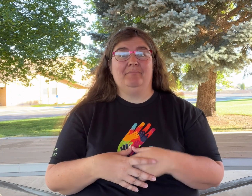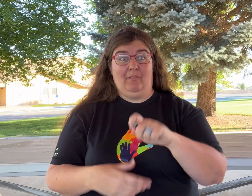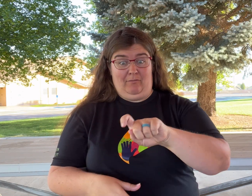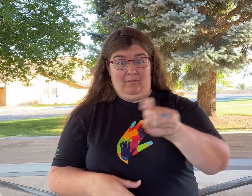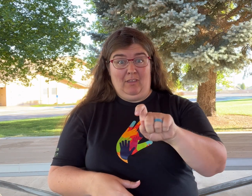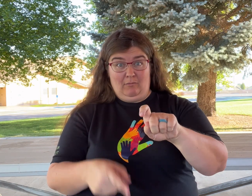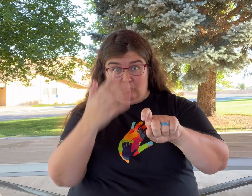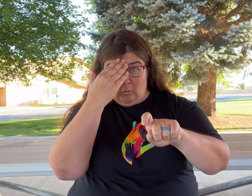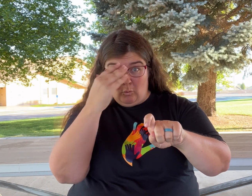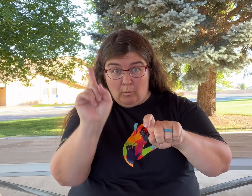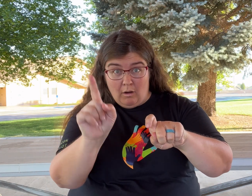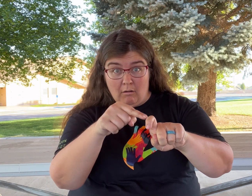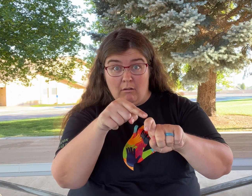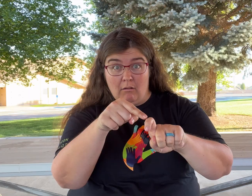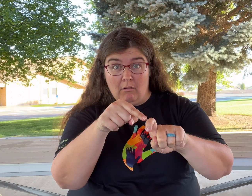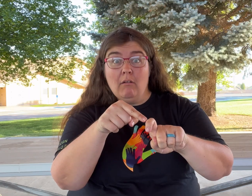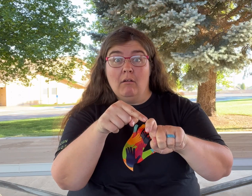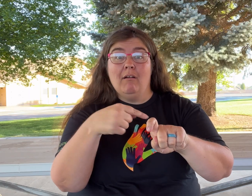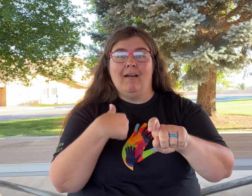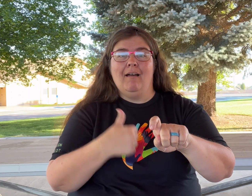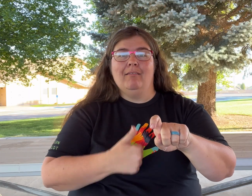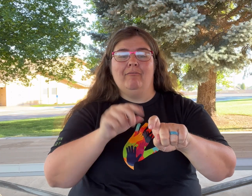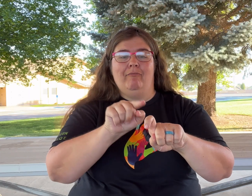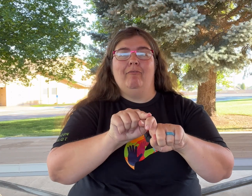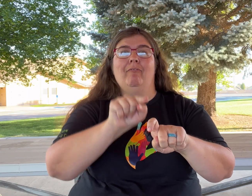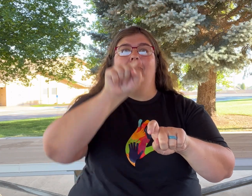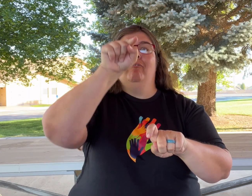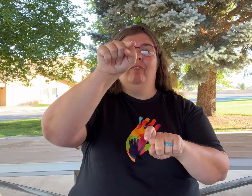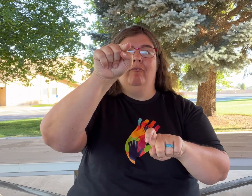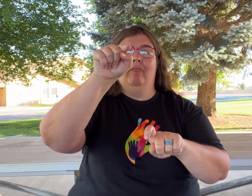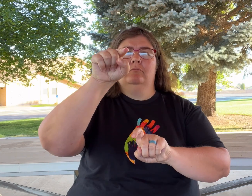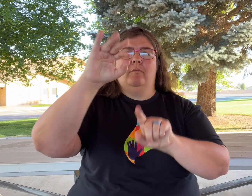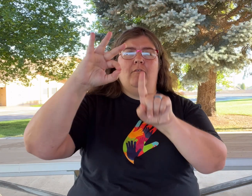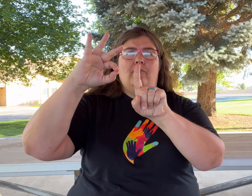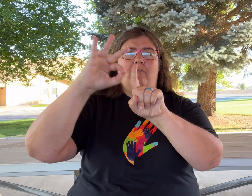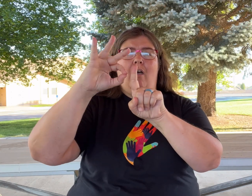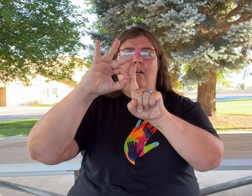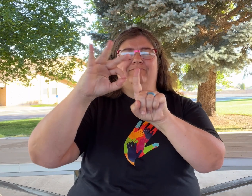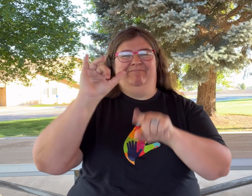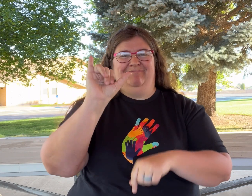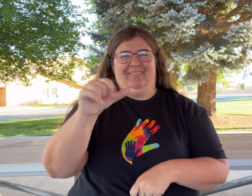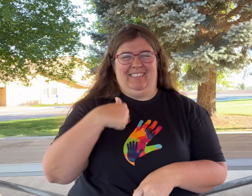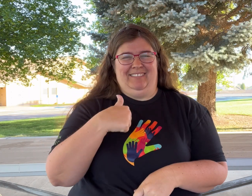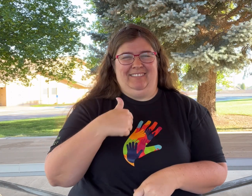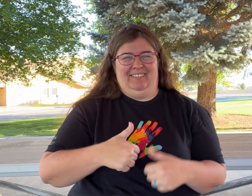you live. "So, you know where Phoenix? I live just north of that in a city called Flagstaff.